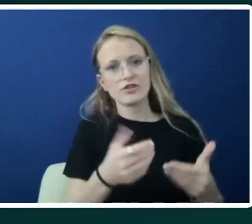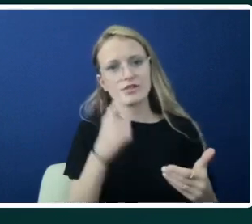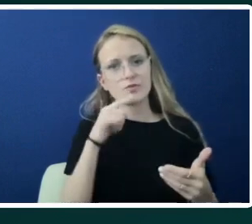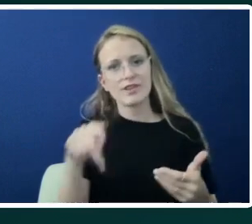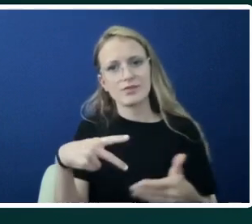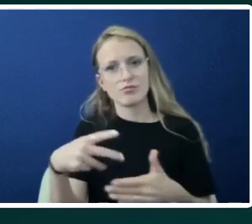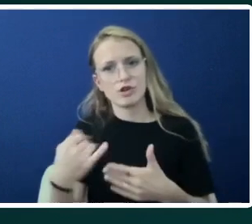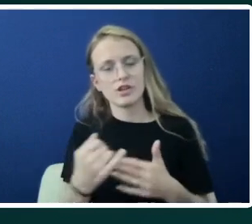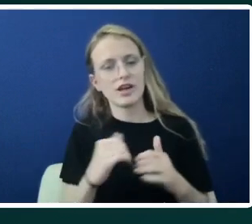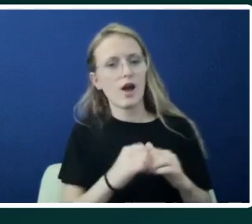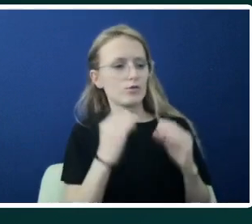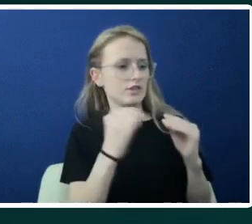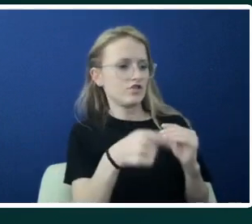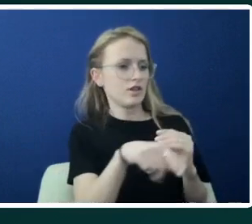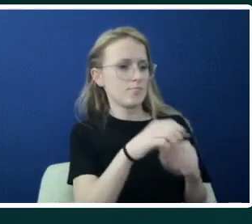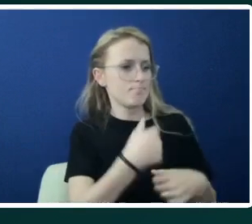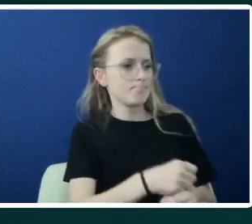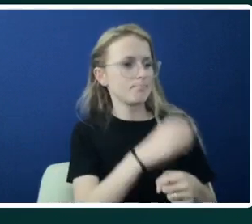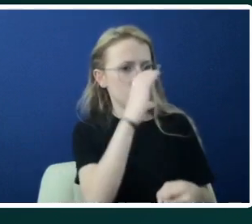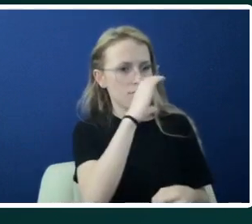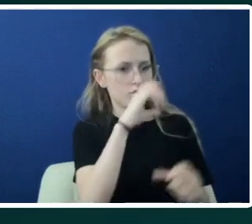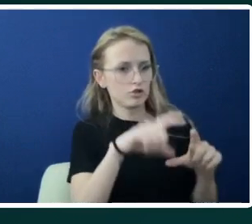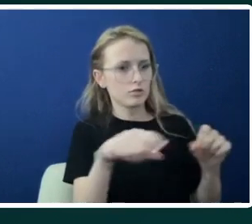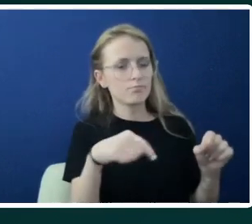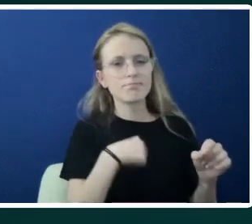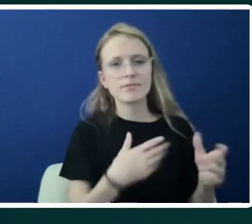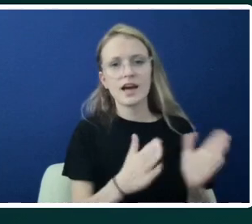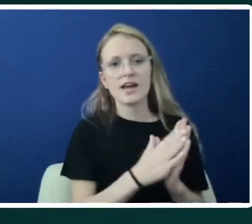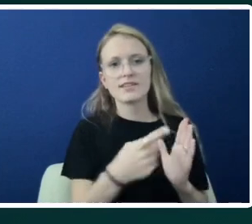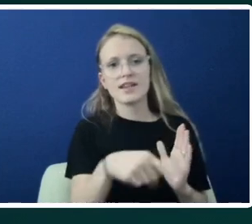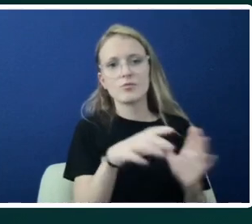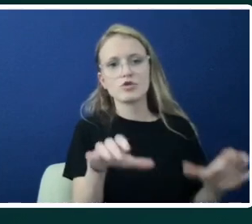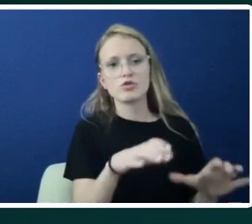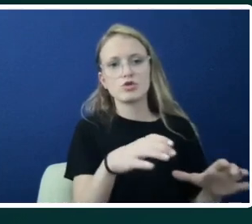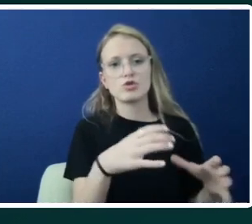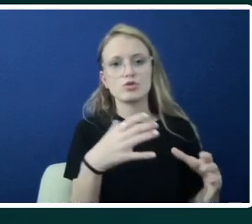We did -- I had them do a synthesis project on ocean plastics, which again, this is a